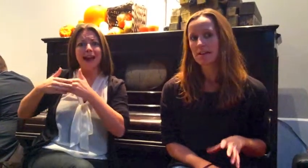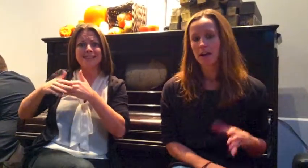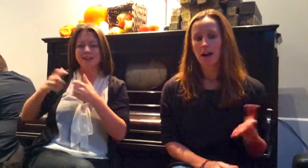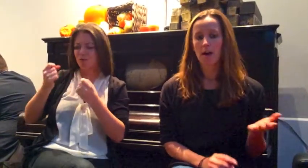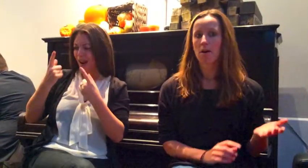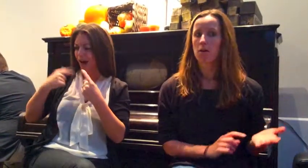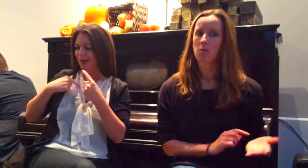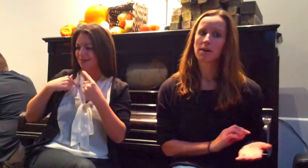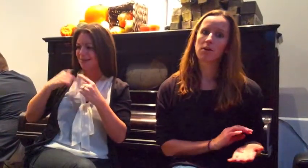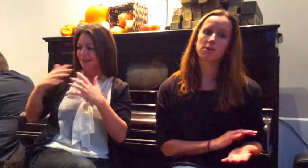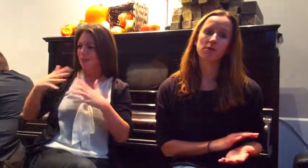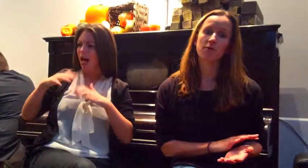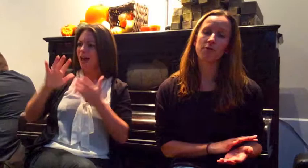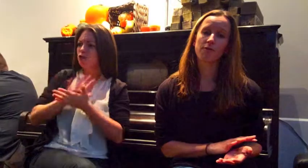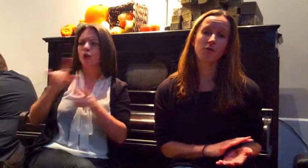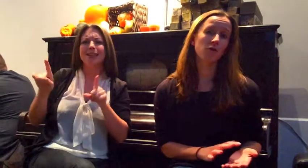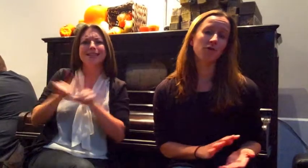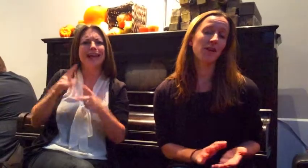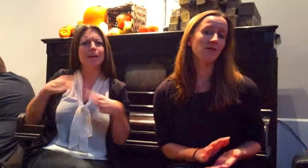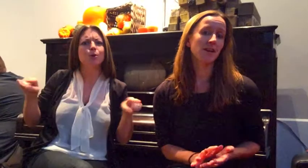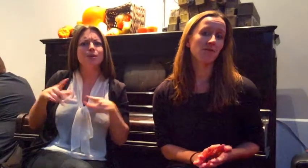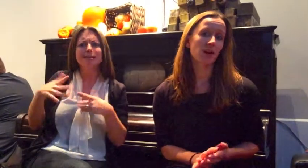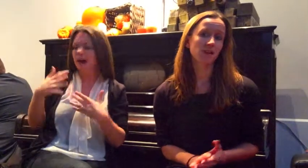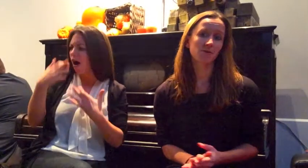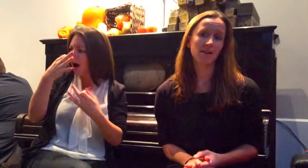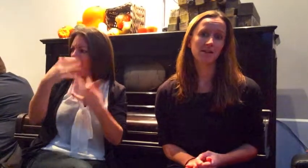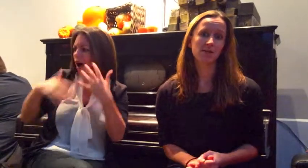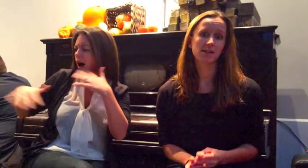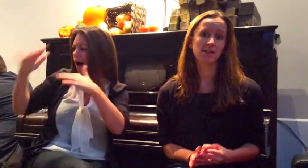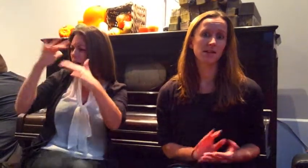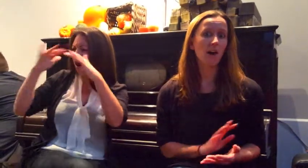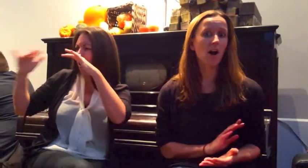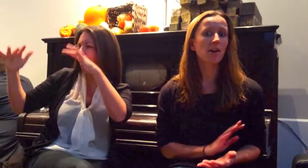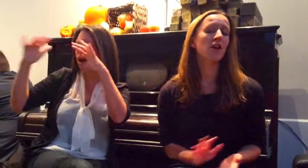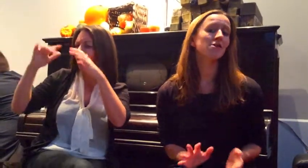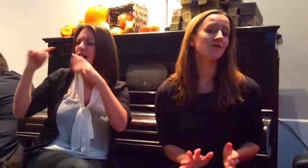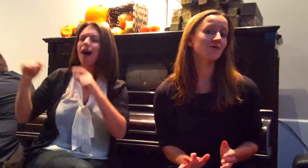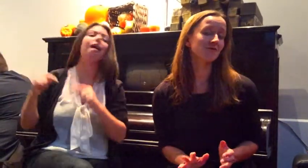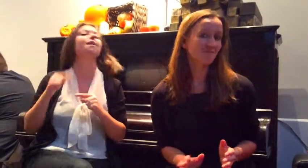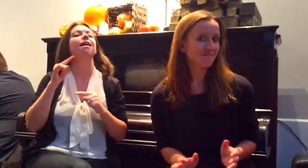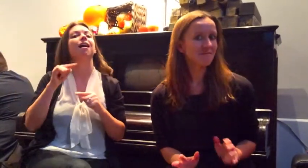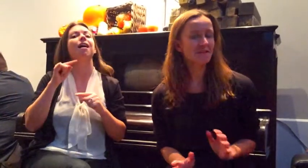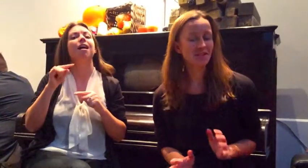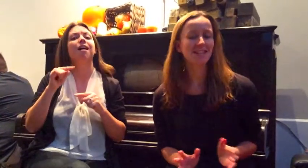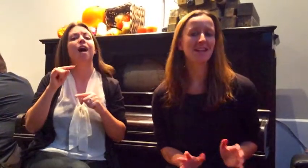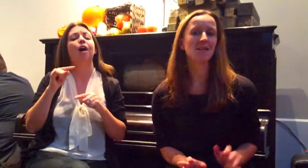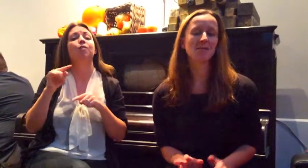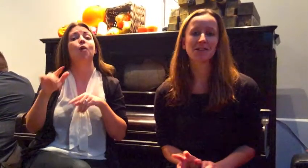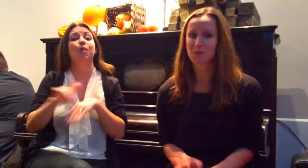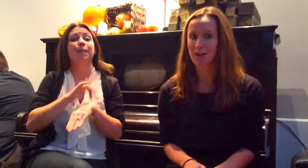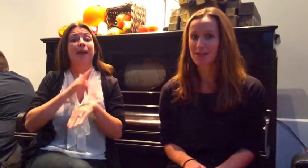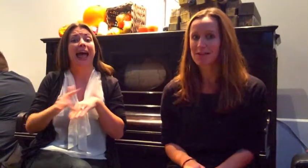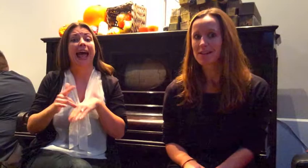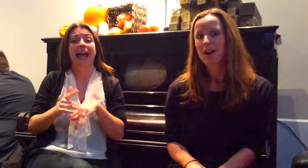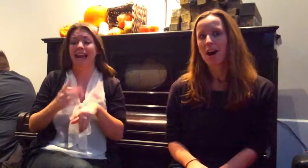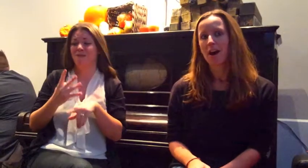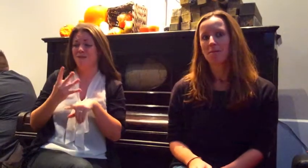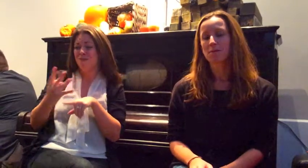We got to do a four/five week rehearsal period, which is unheard of usually in the music world.